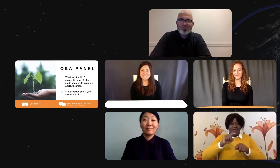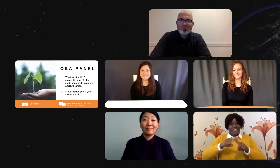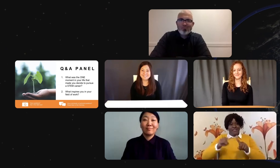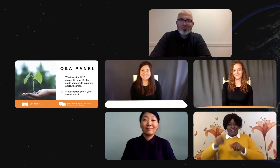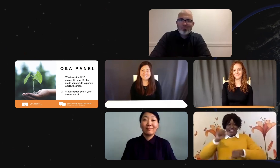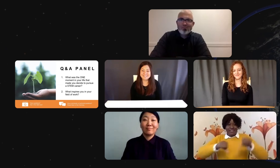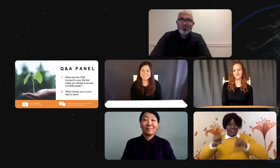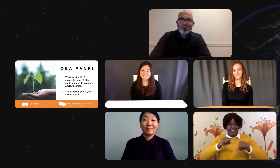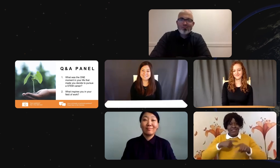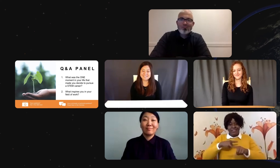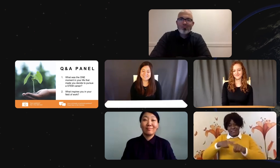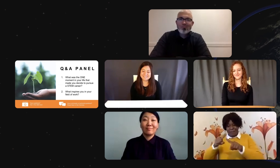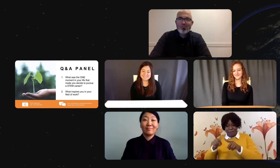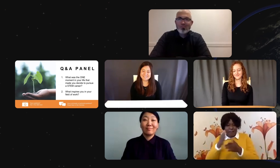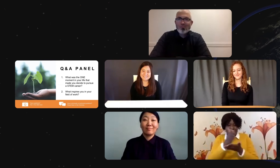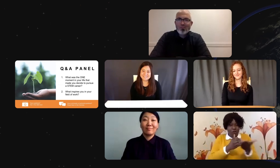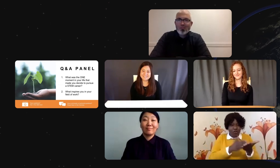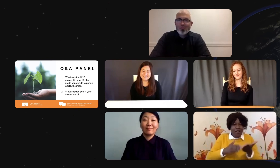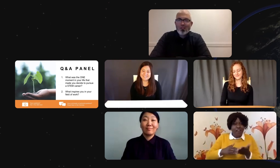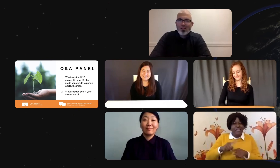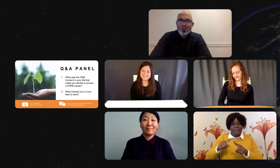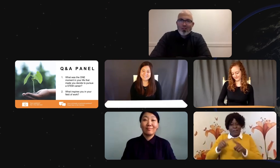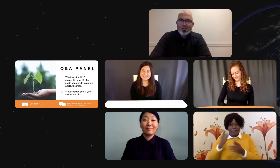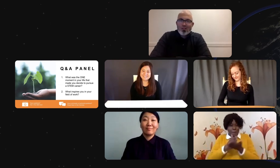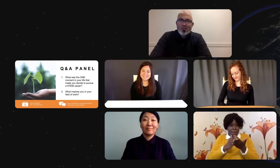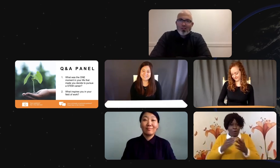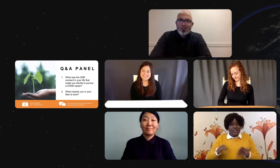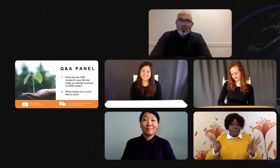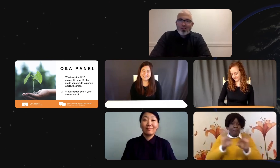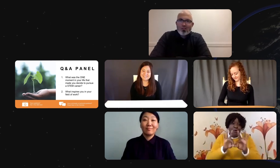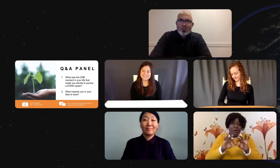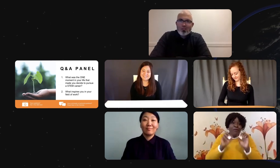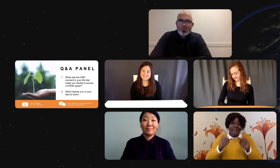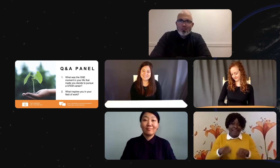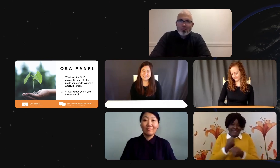Like, Alicia, Barbara, and Song have to work together to solve so many projects [perhaps